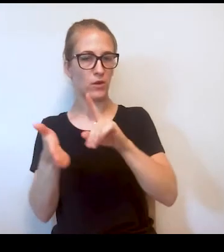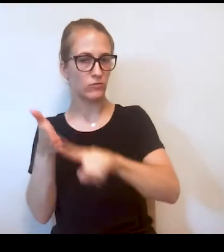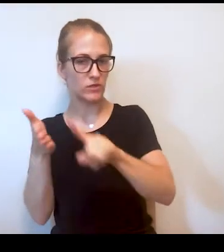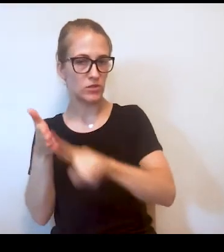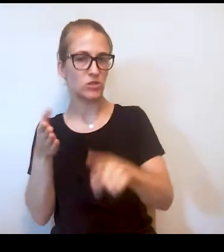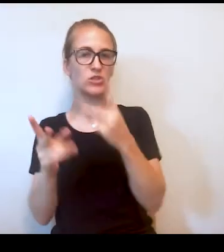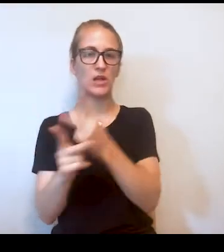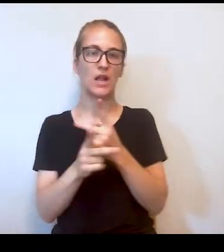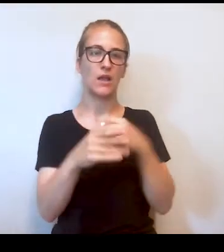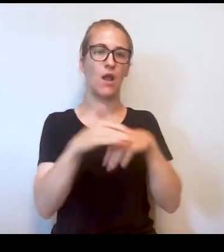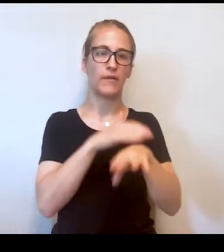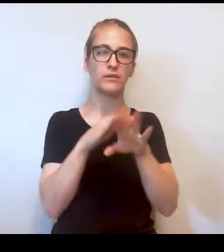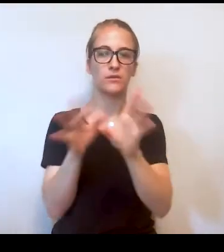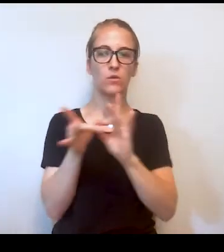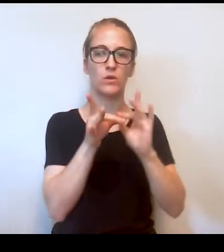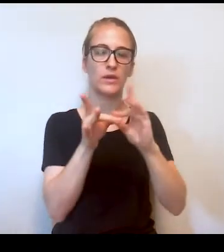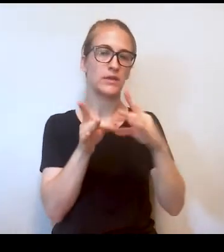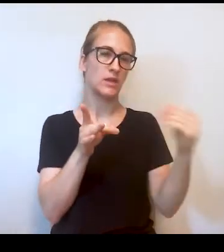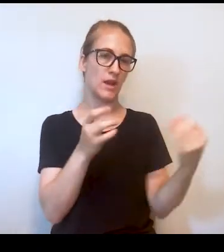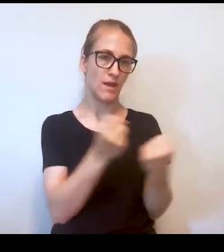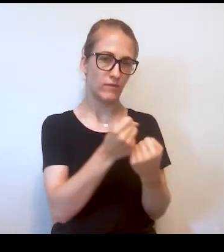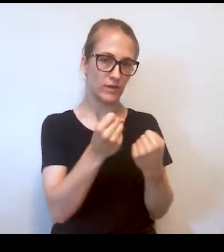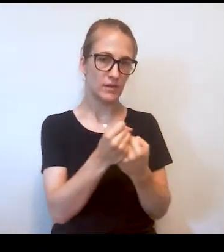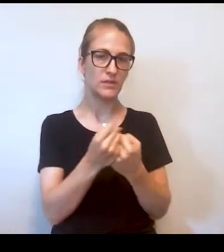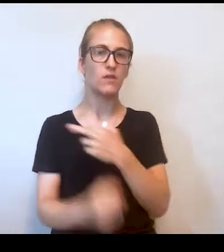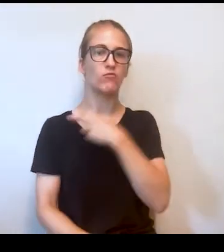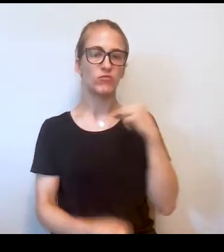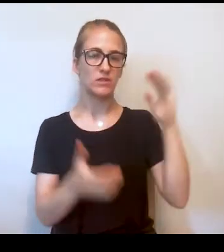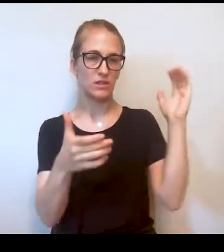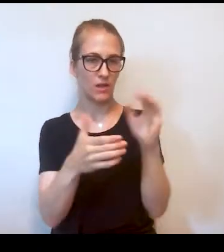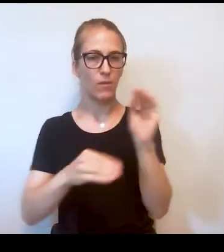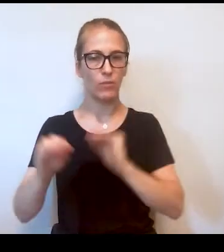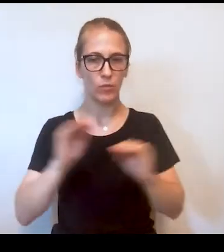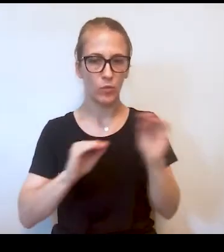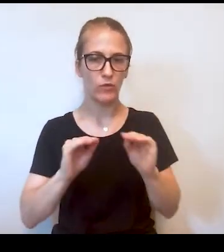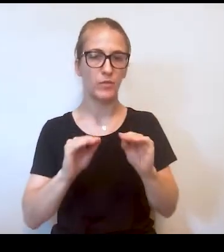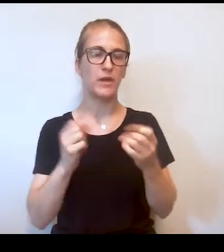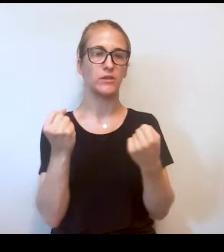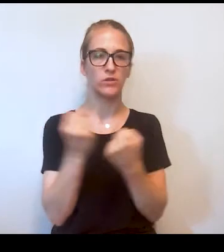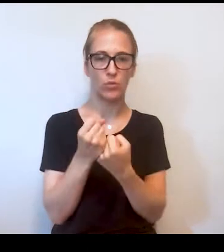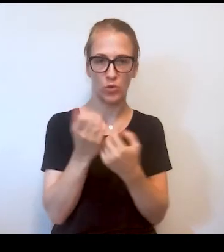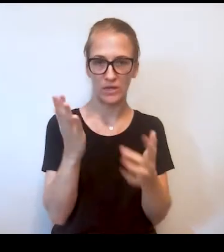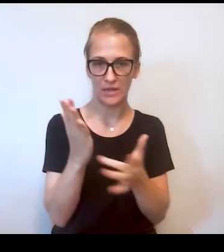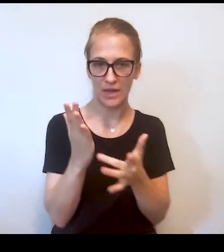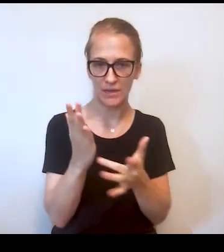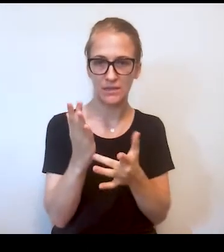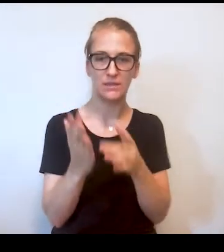care access coordination and advocacy, risk-minimizing movement, support techniques,